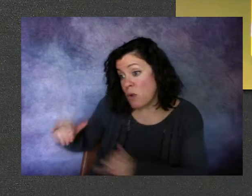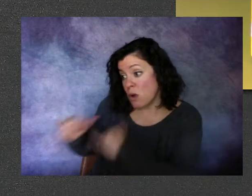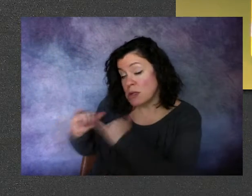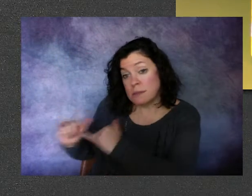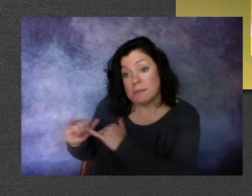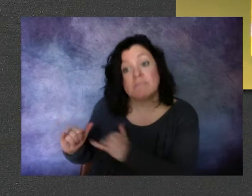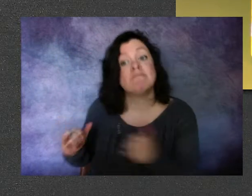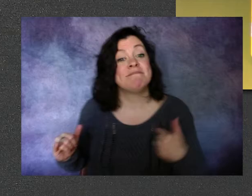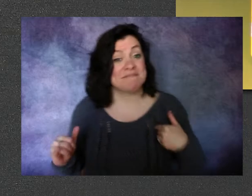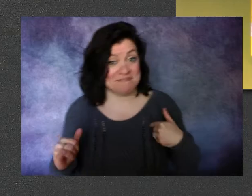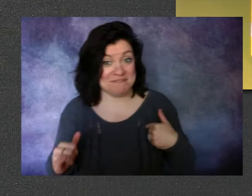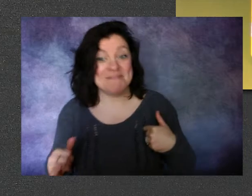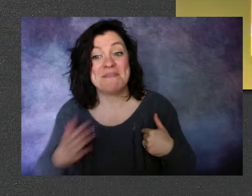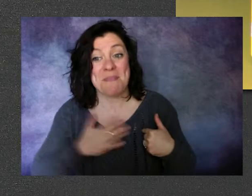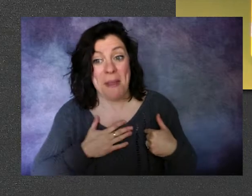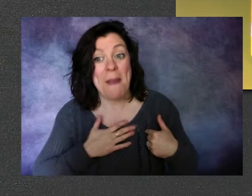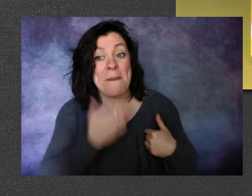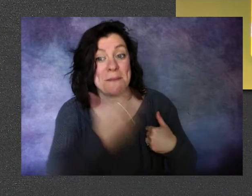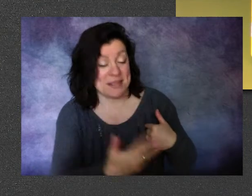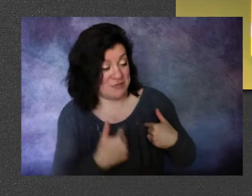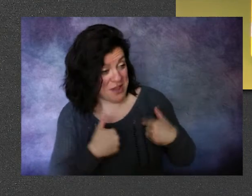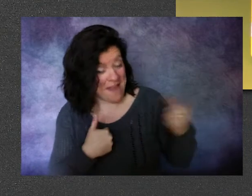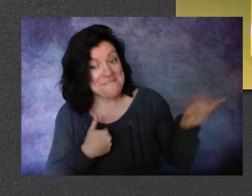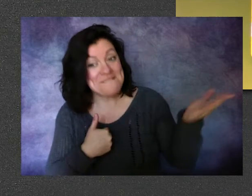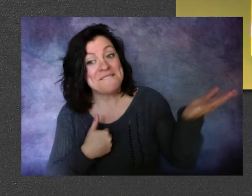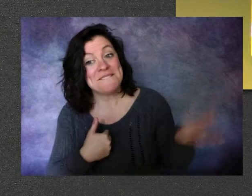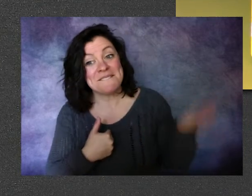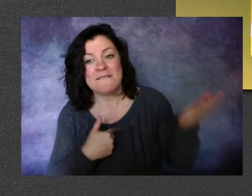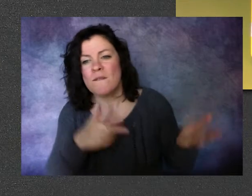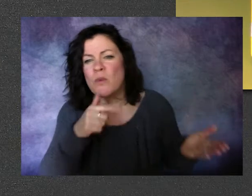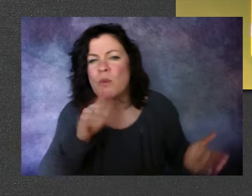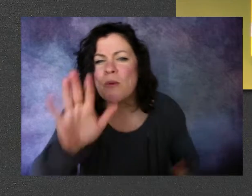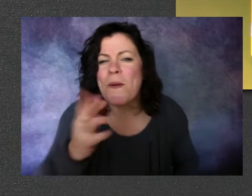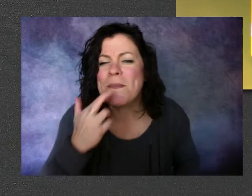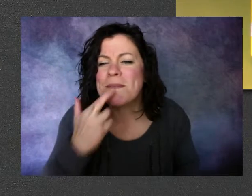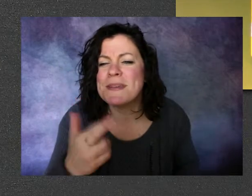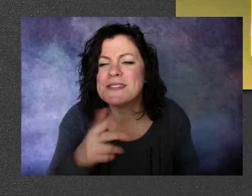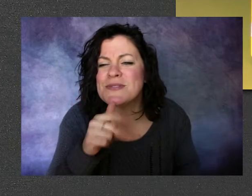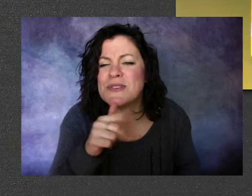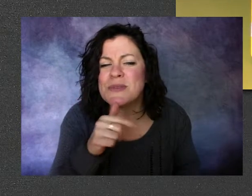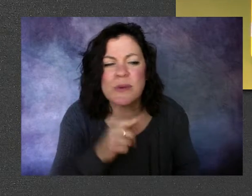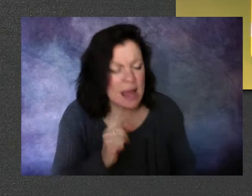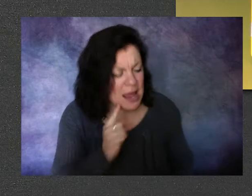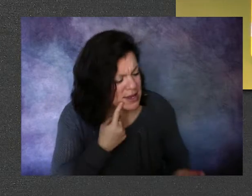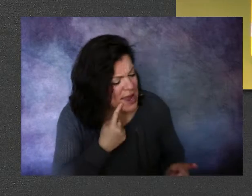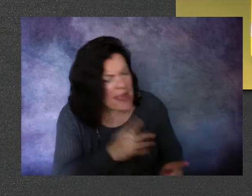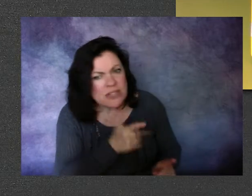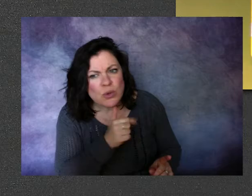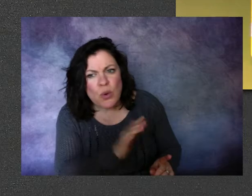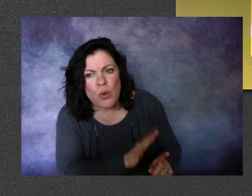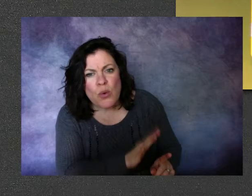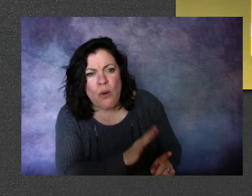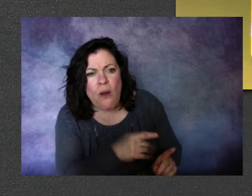My mom's my best friend. I wonder who your best friend is. Candy, who's your best friend?